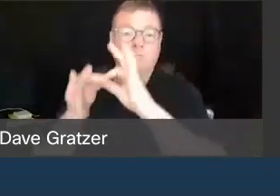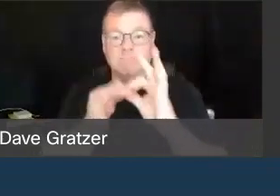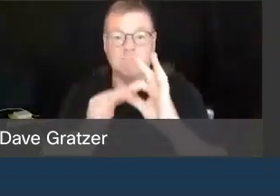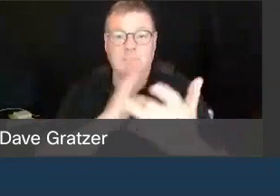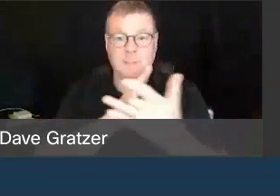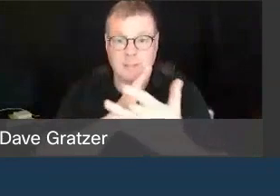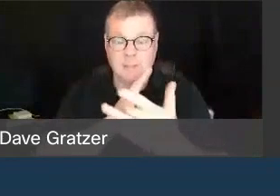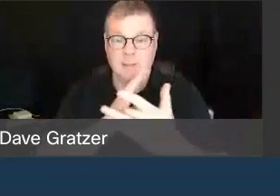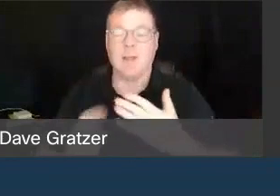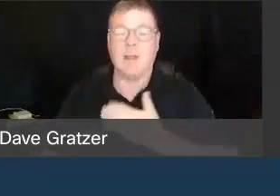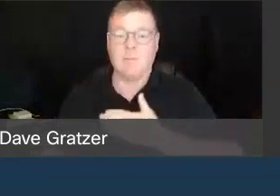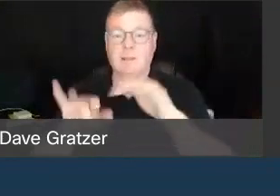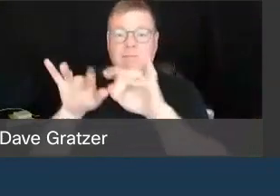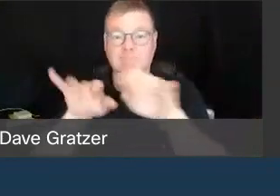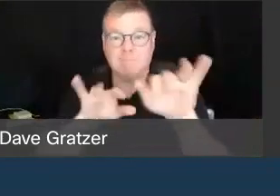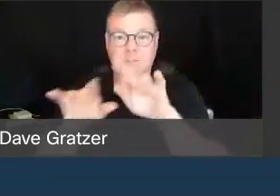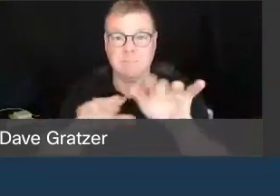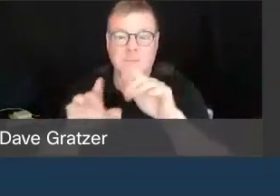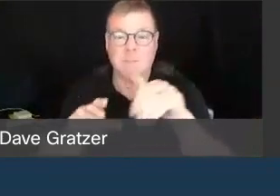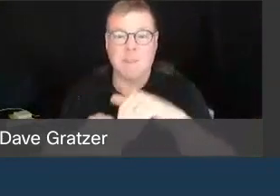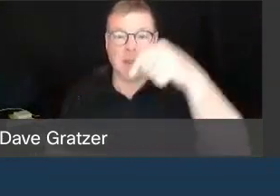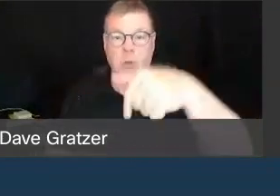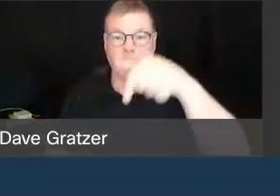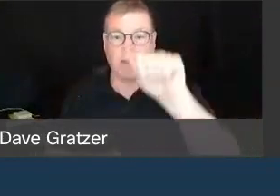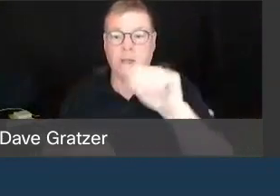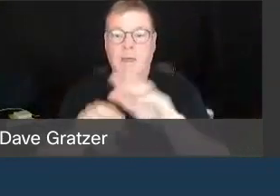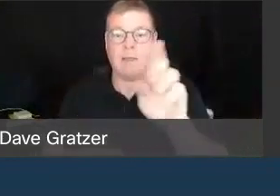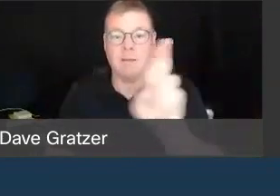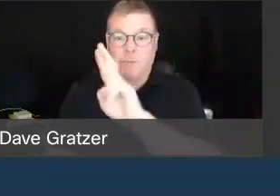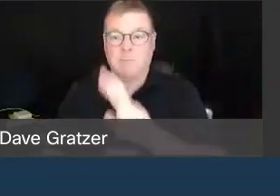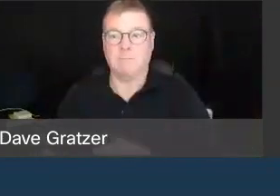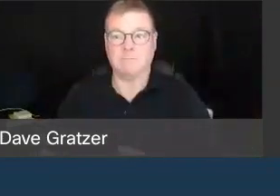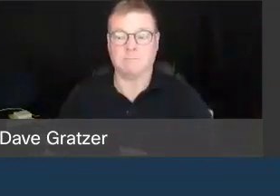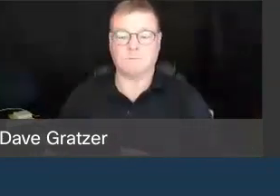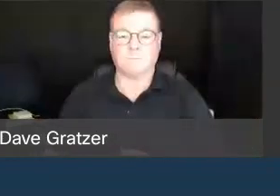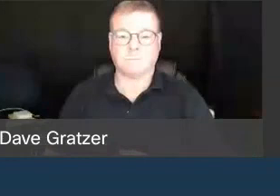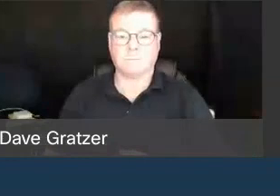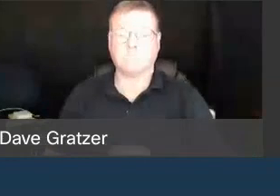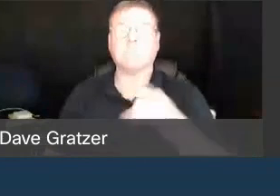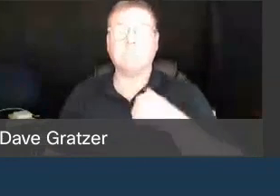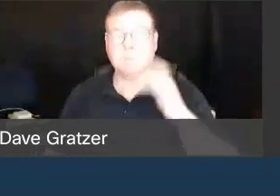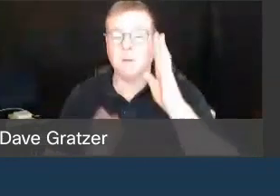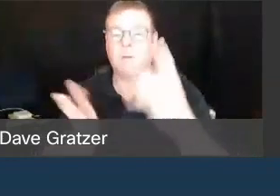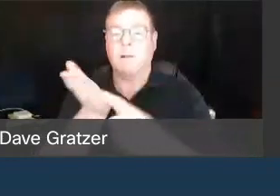please type them in the Q and A pod on the right of your screen, we will address as many